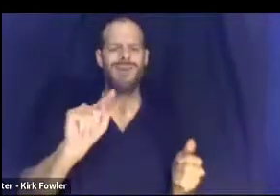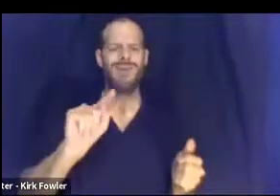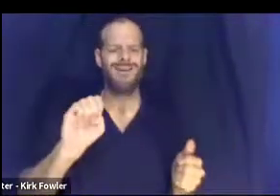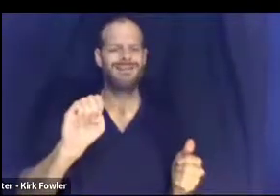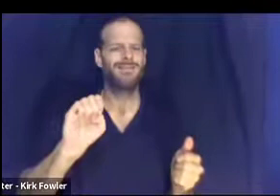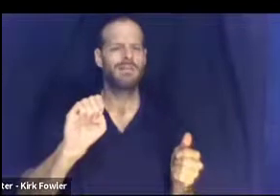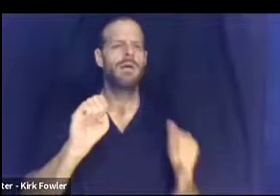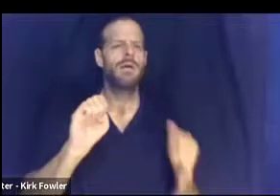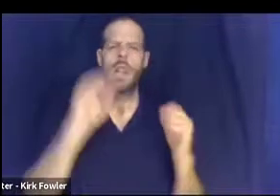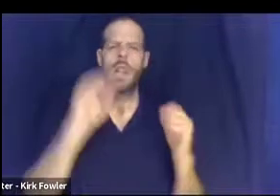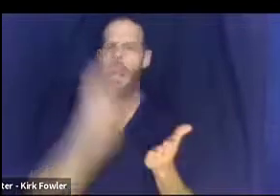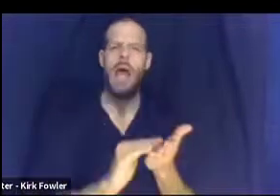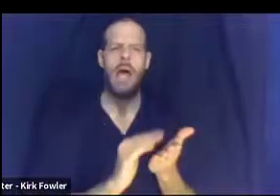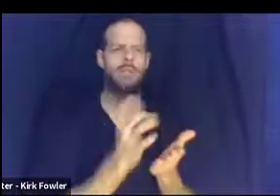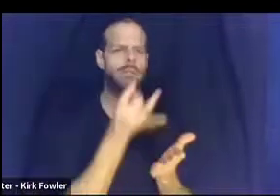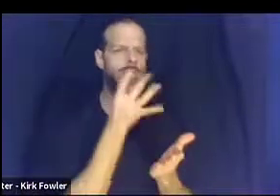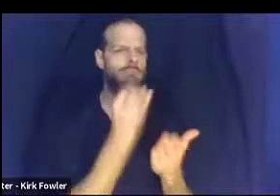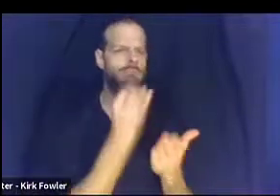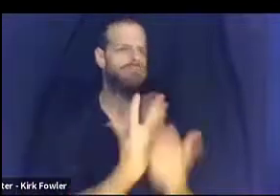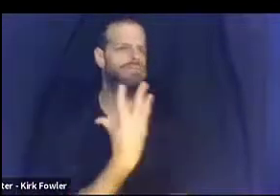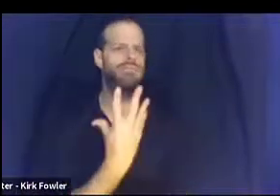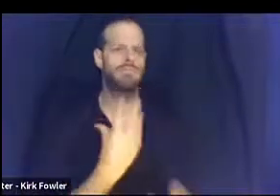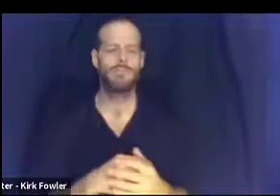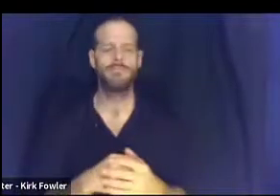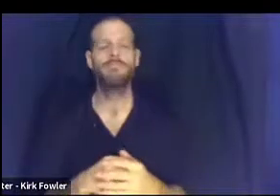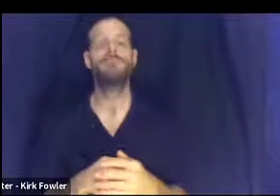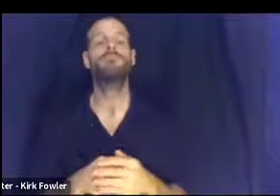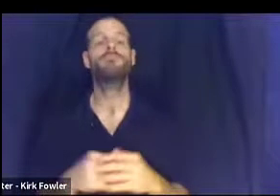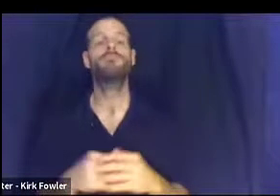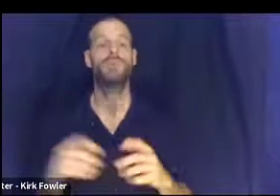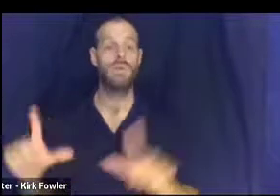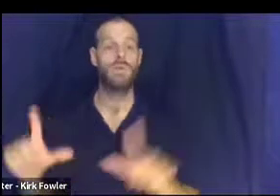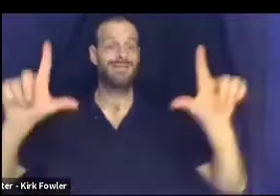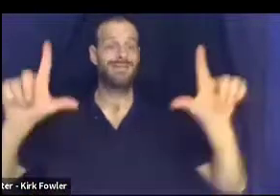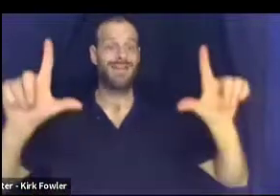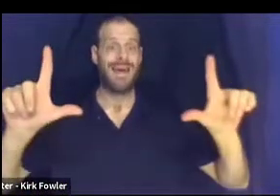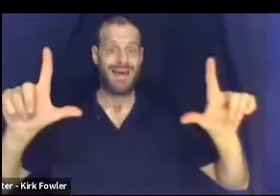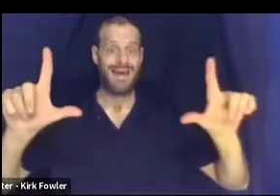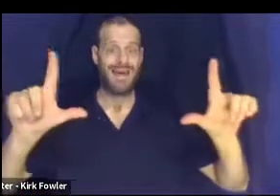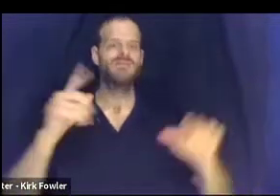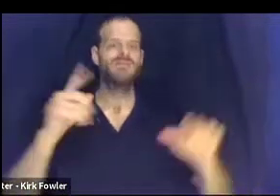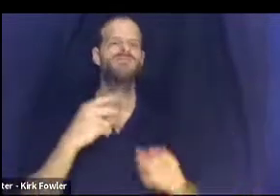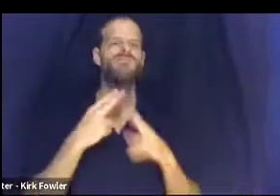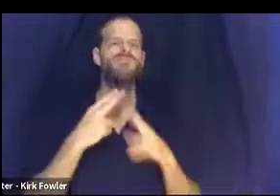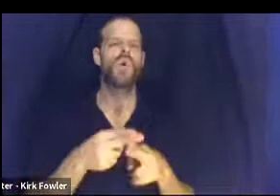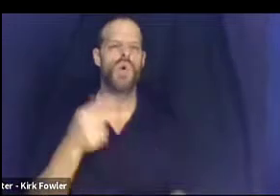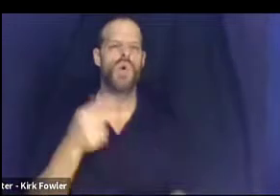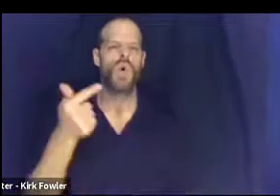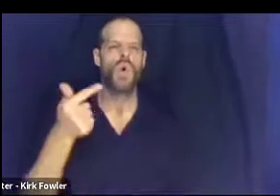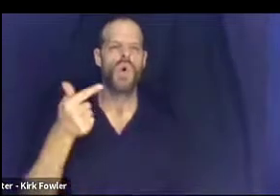Not just slammed boards, but also stands. This is a gooseneck stand for an iPad. It's really helpful